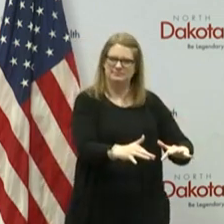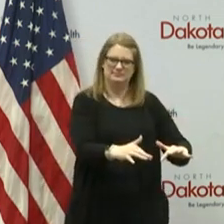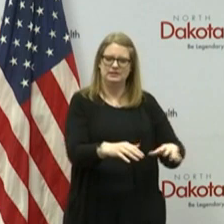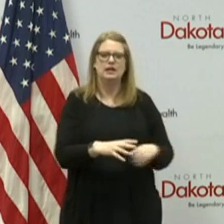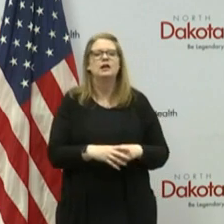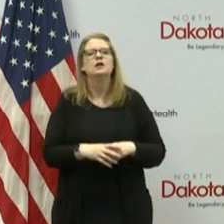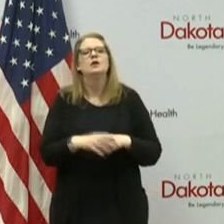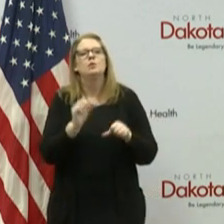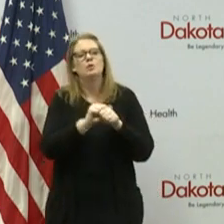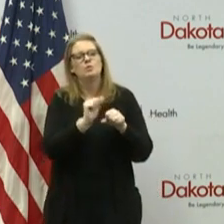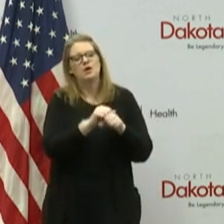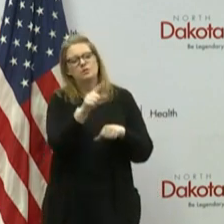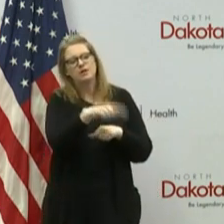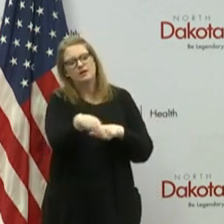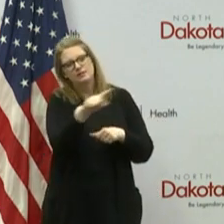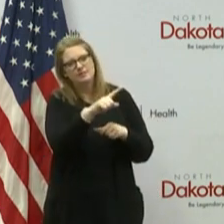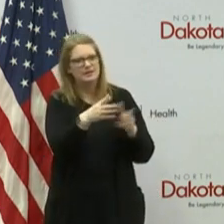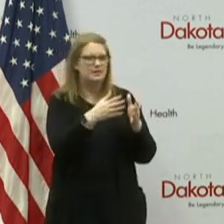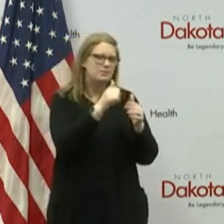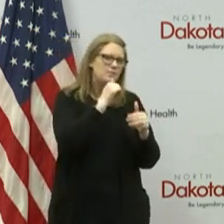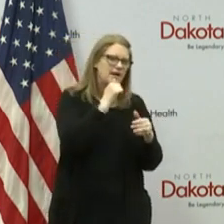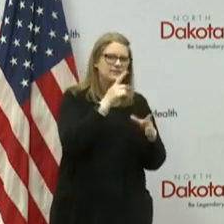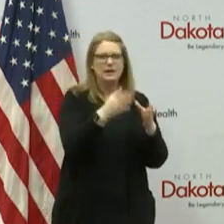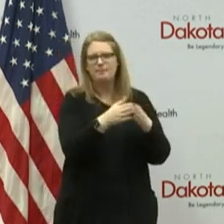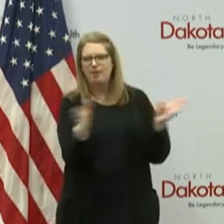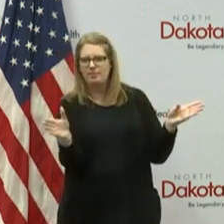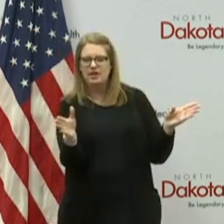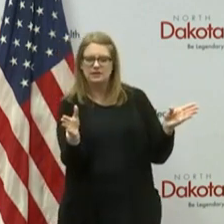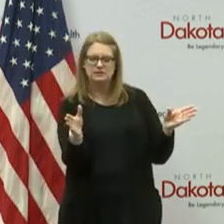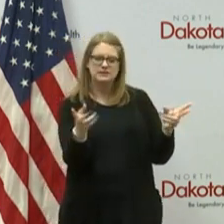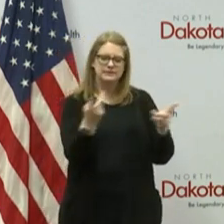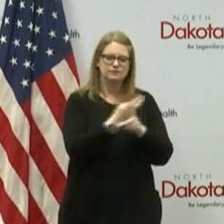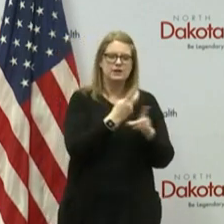SPREAD AND RISK TO DIAL THAT UP IN A SLOWER WAY. WE WILL CONTINUE TO WORK WITH